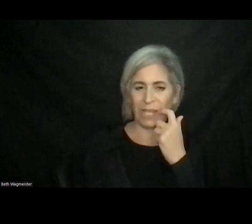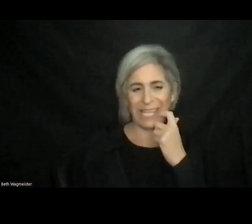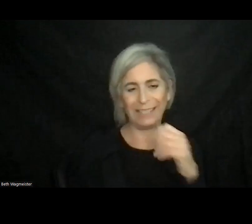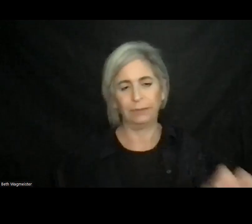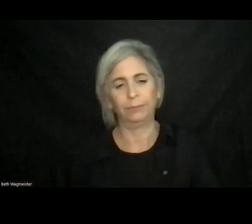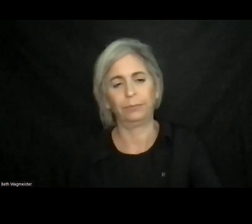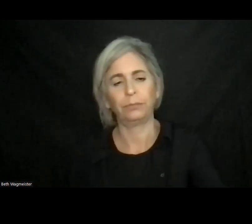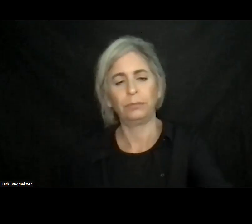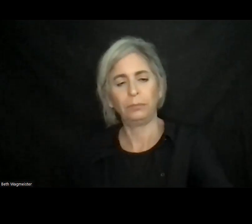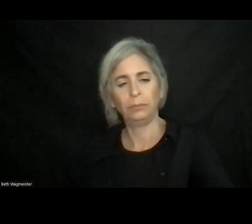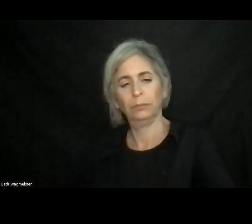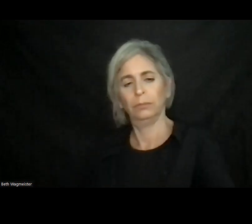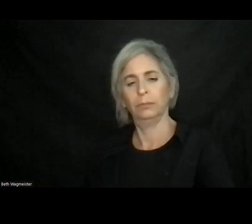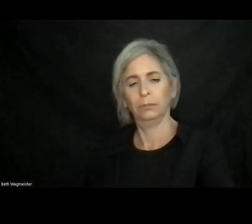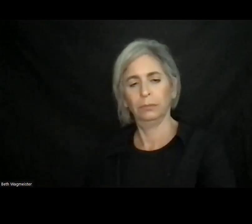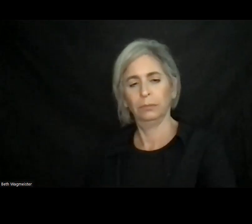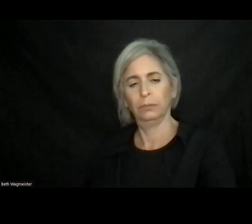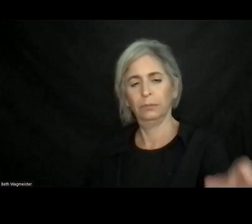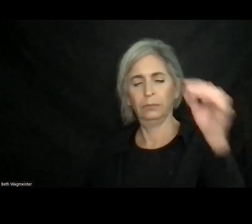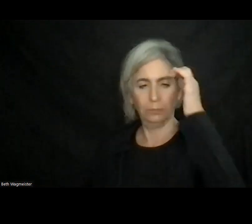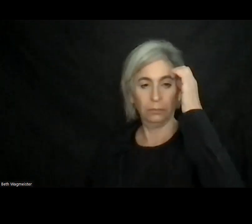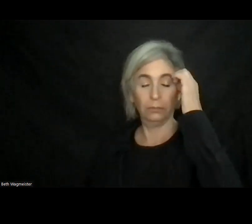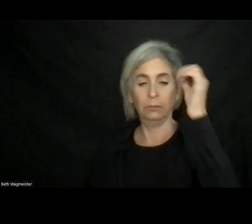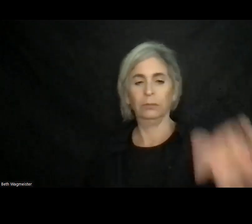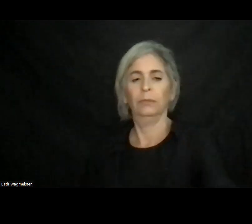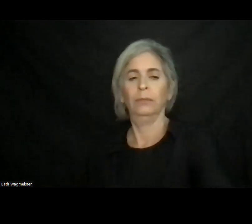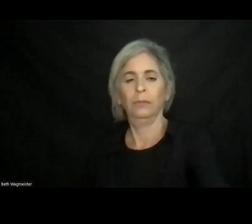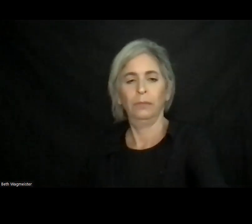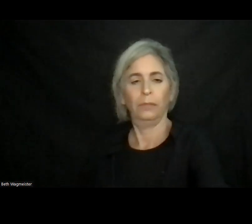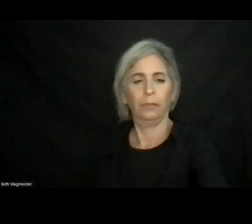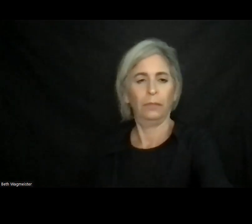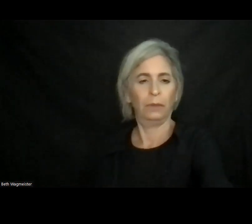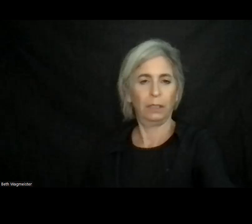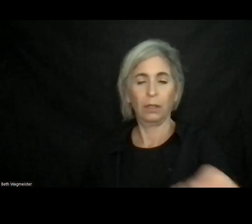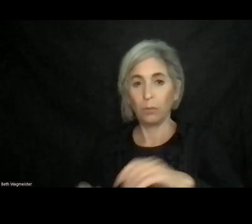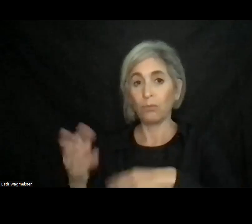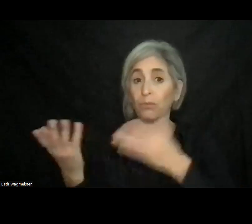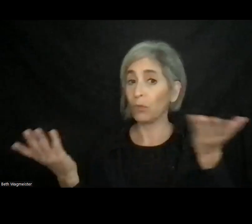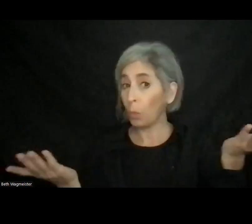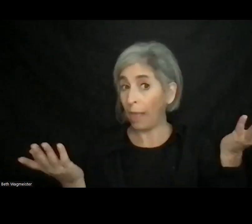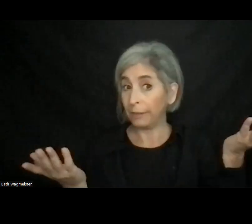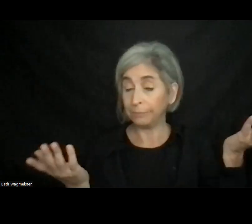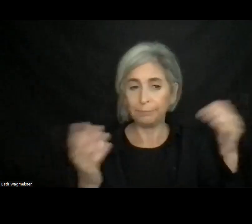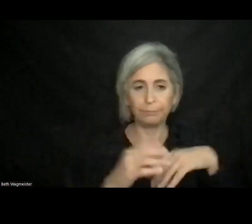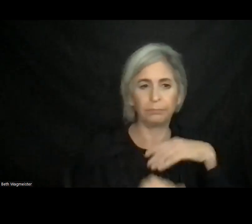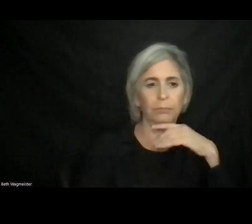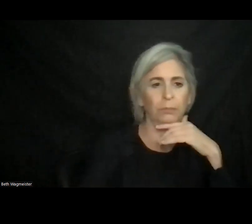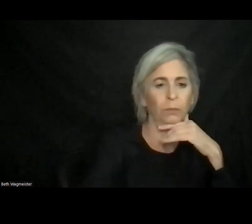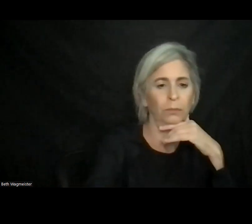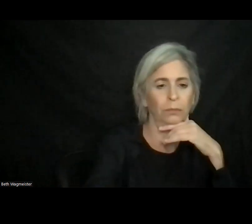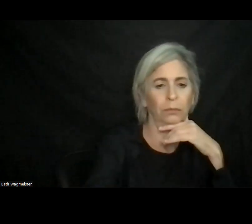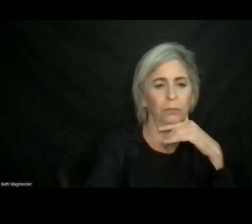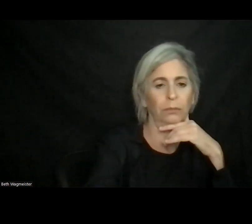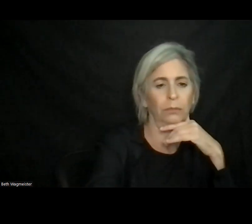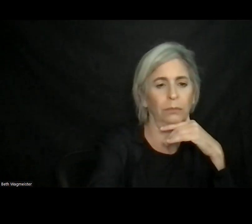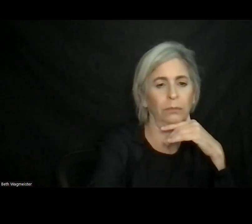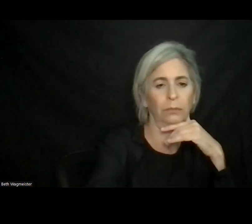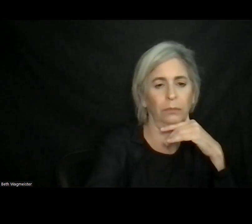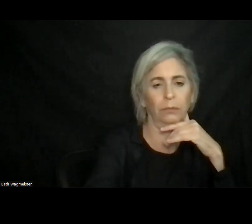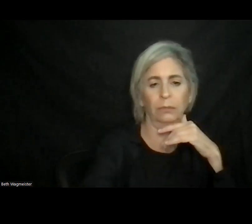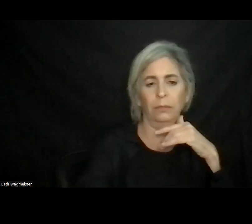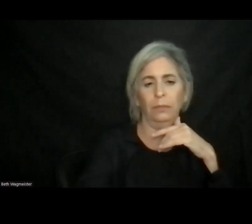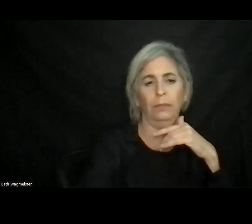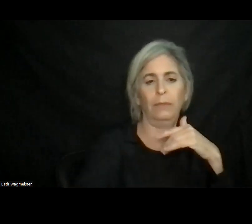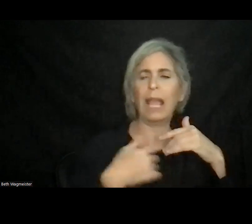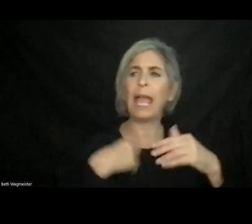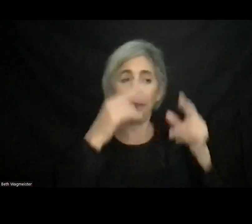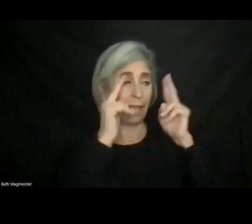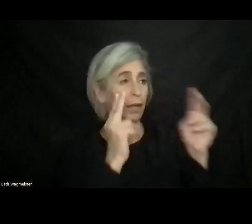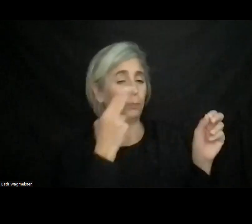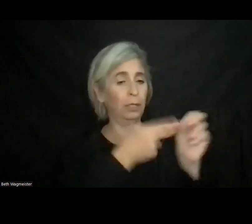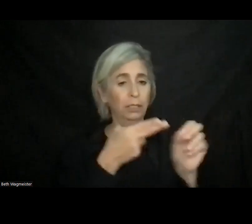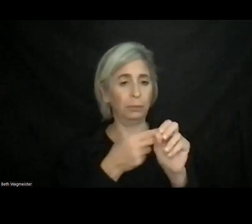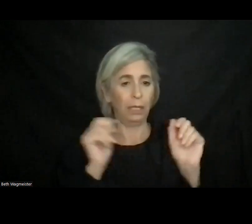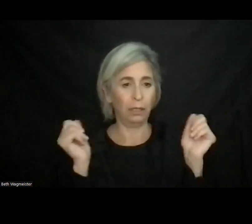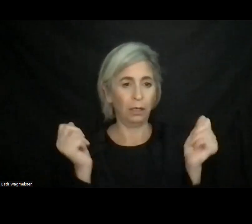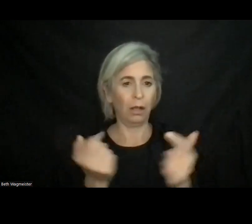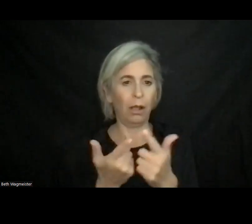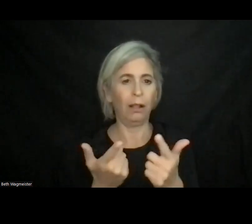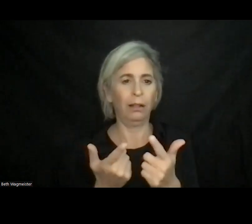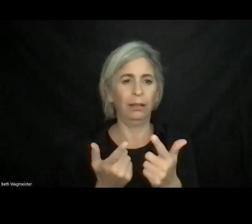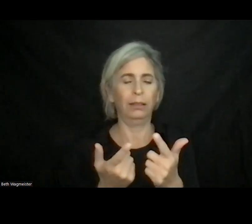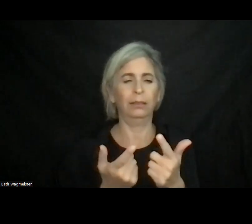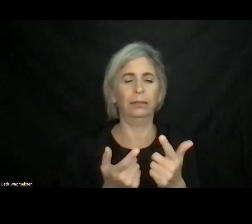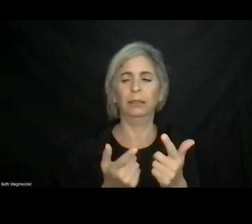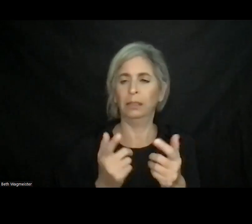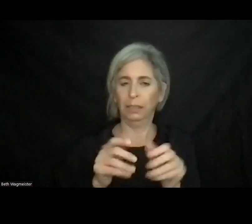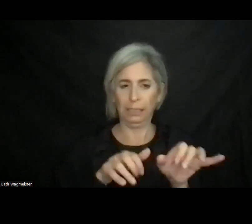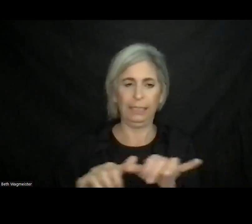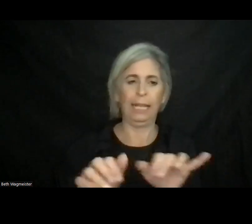Well, in I have the honor to participate in these in all of these standards. And when we